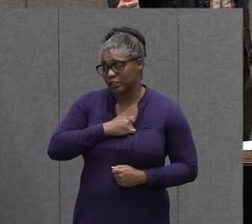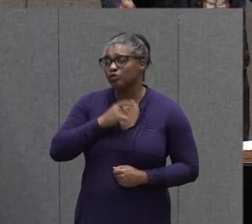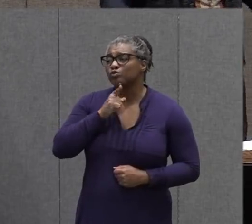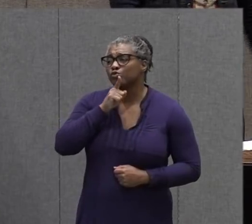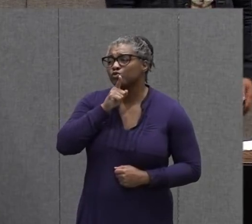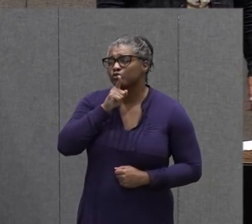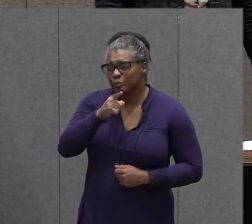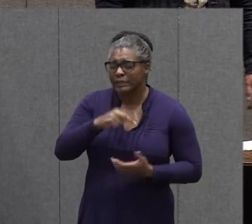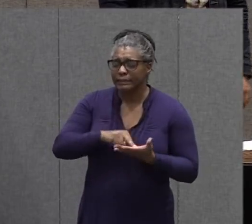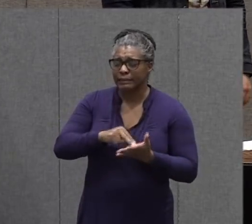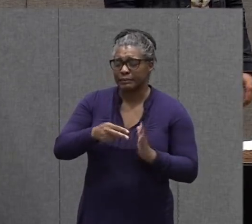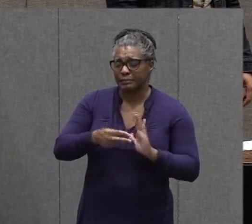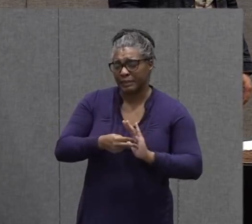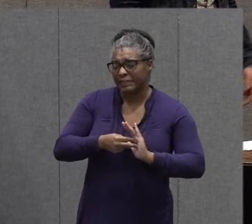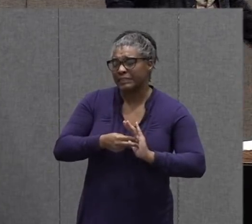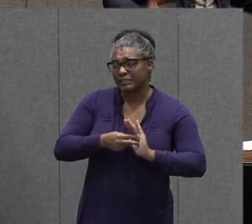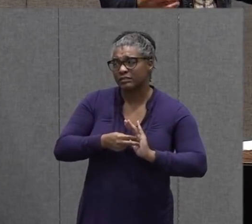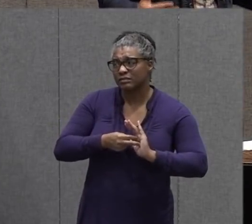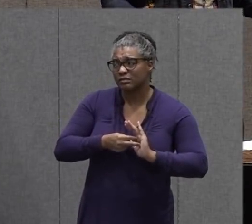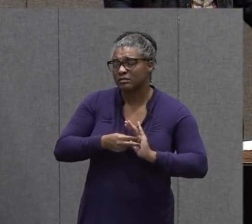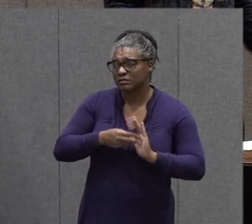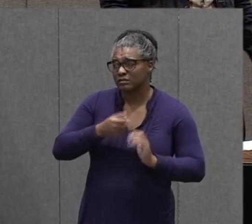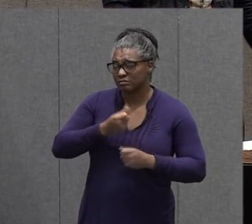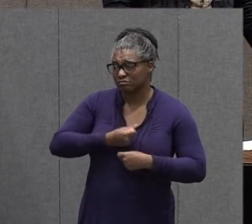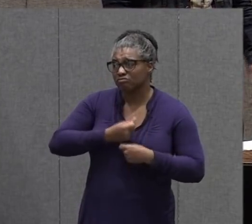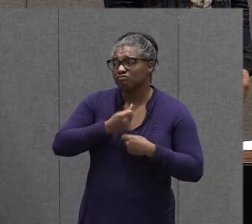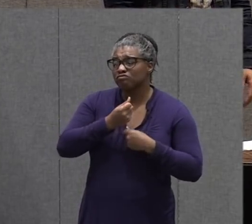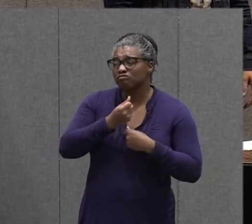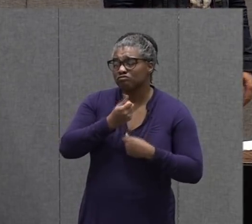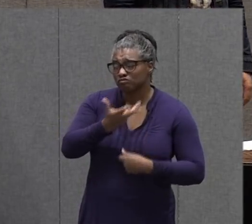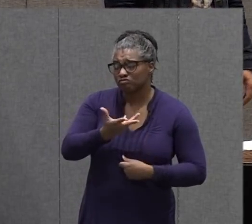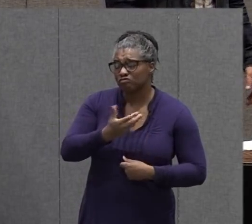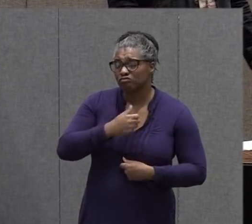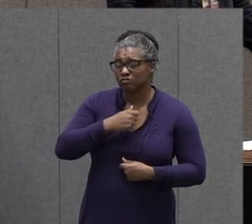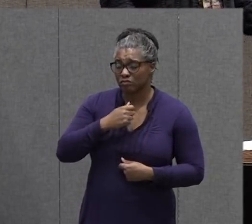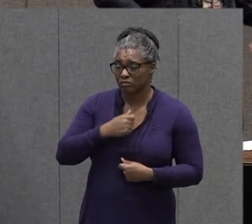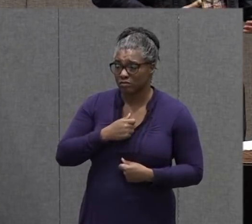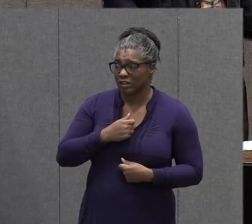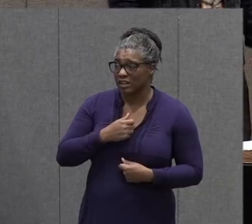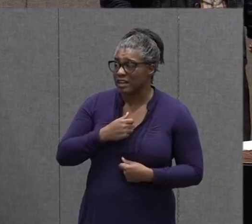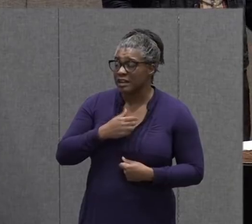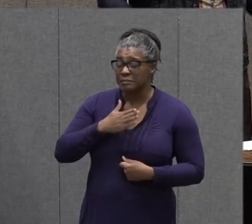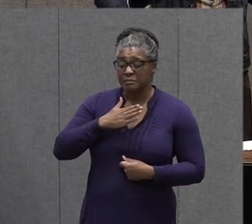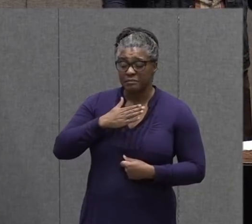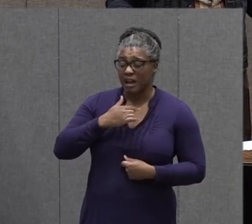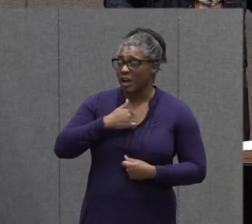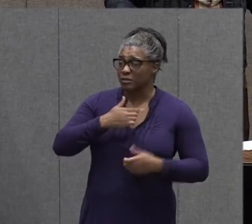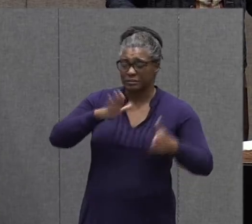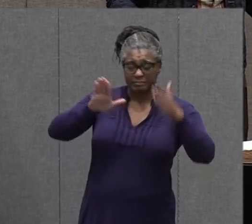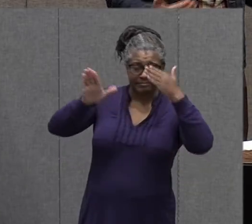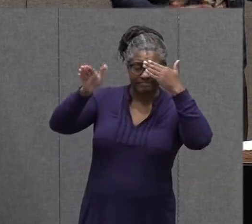[Mr. R.] You were right. I had a closed mindset. I should have been more open to appreciating